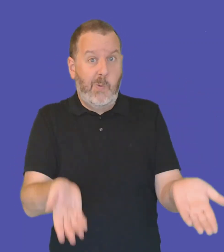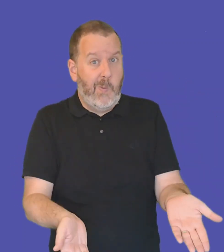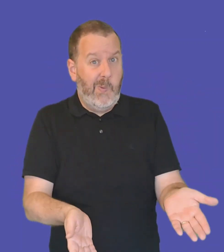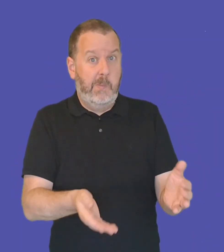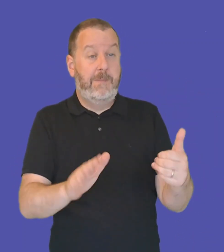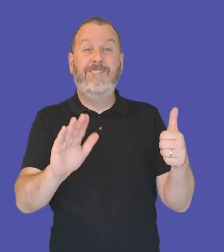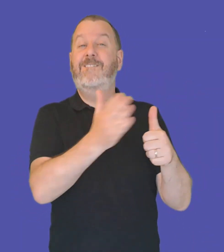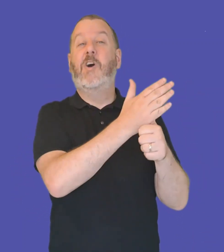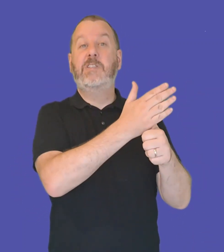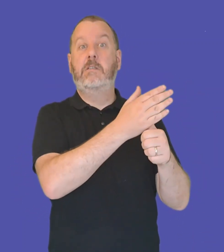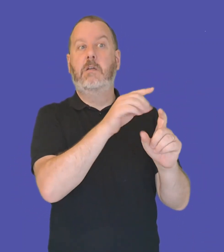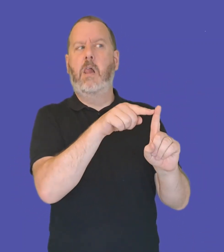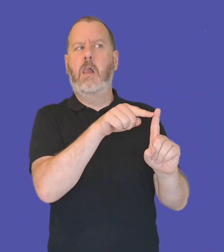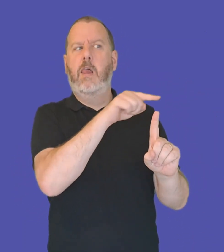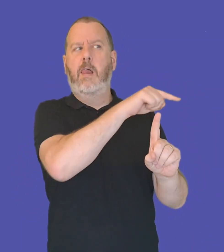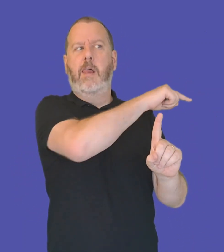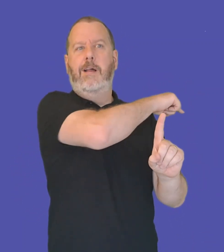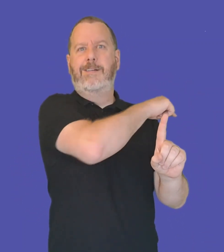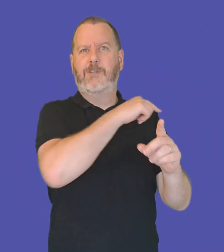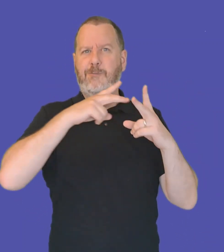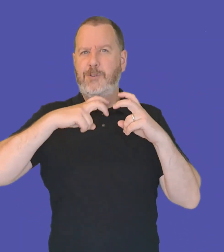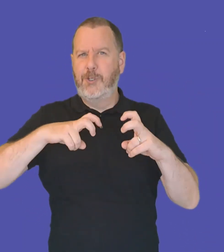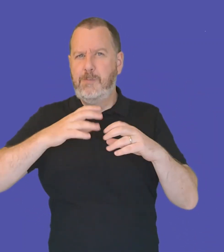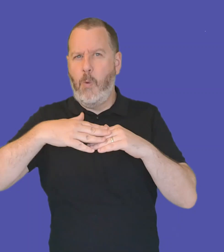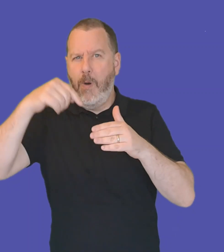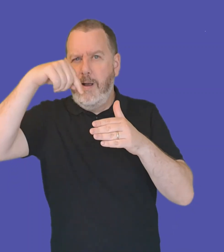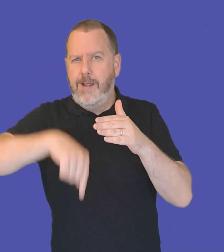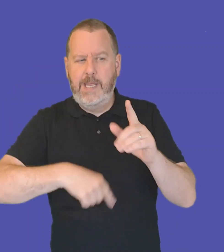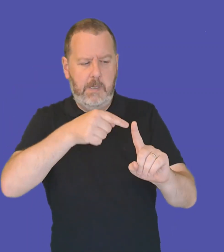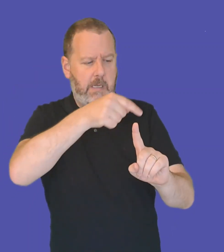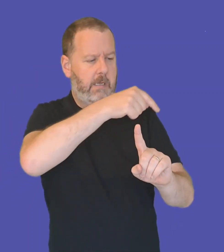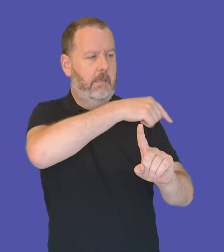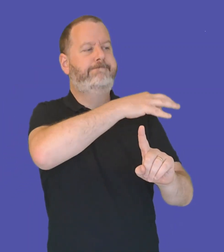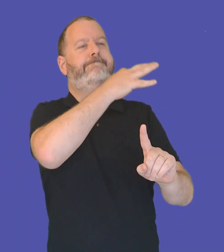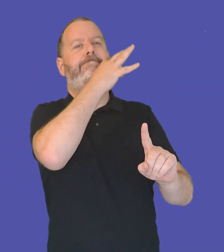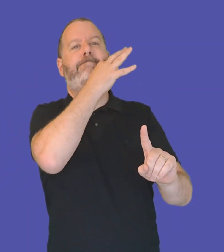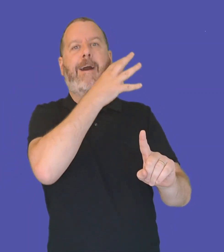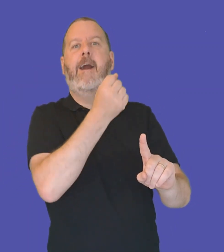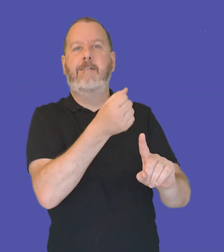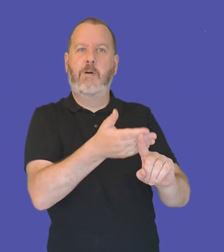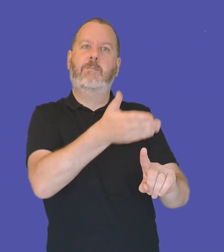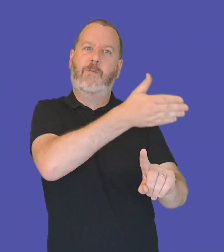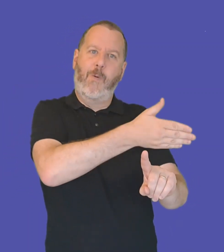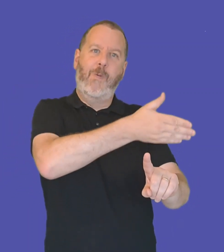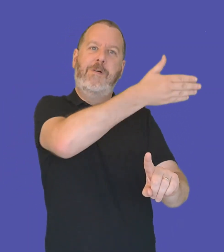It's often the case that more research turns up others before the 'first', and will prove you wrong.